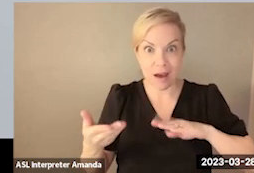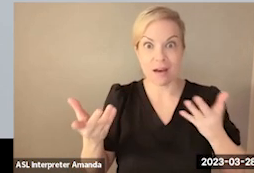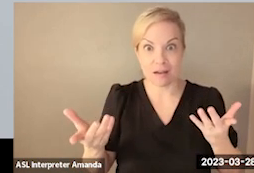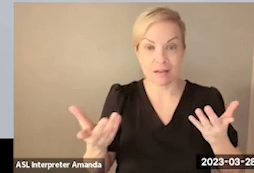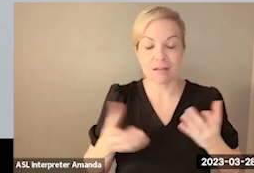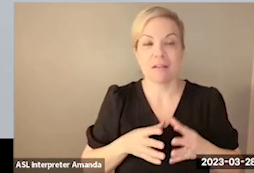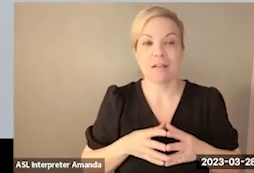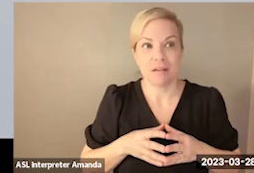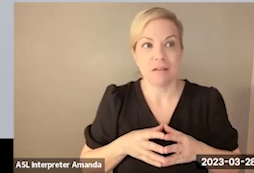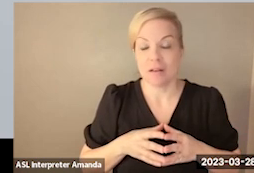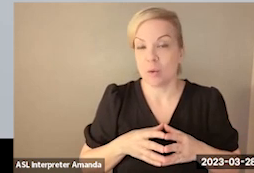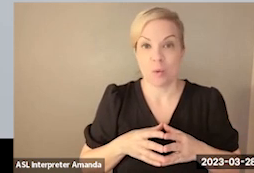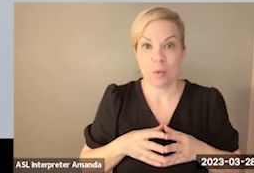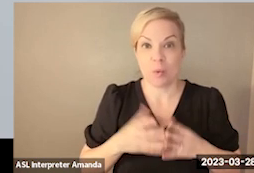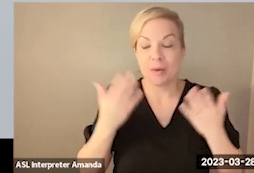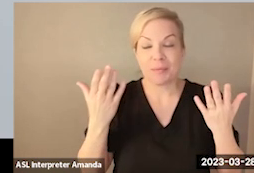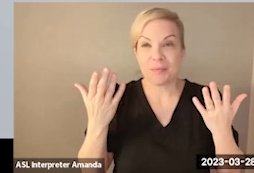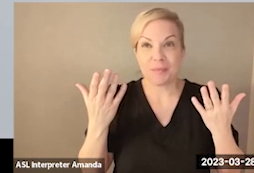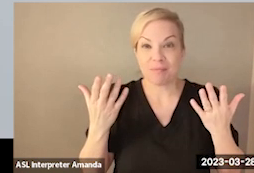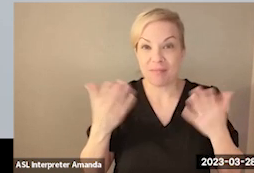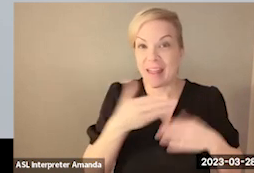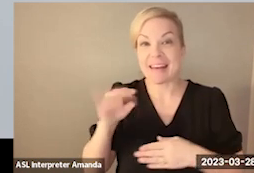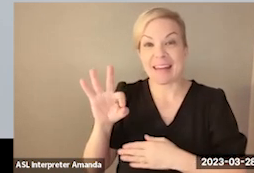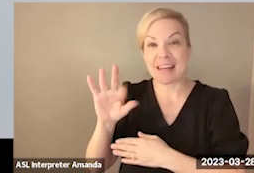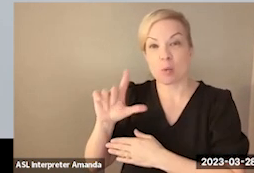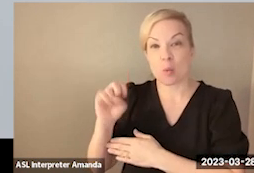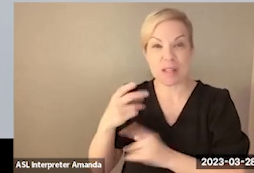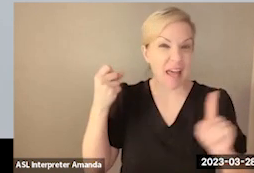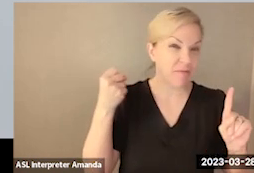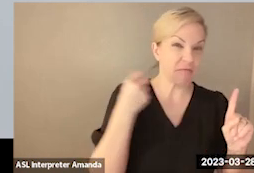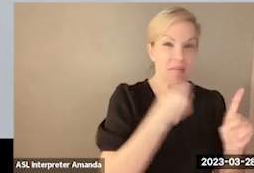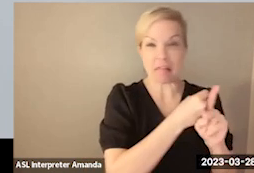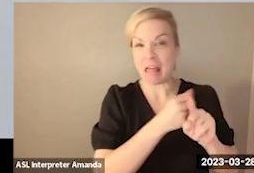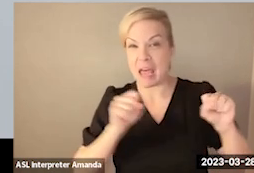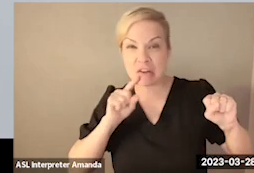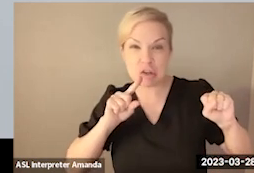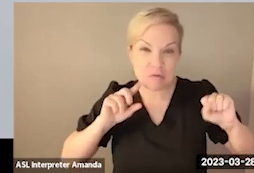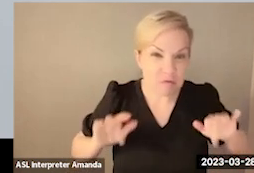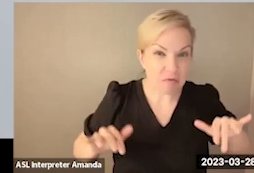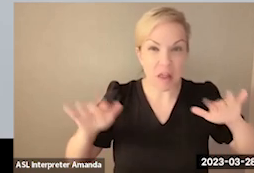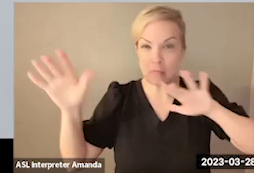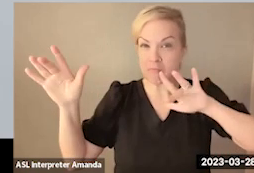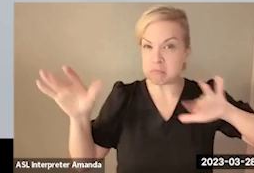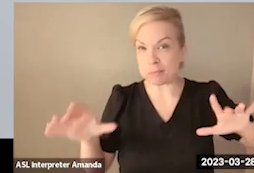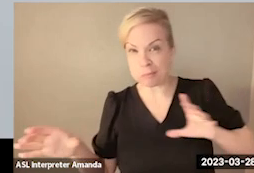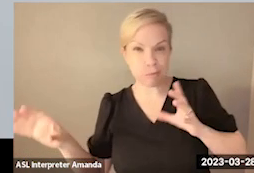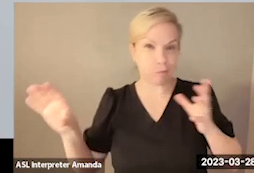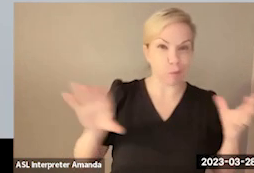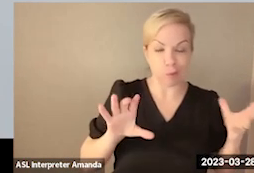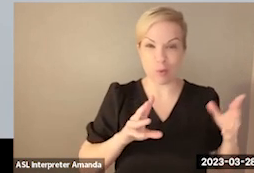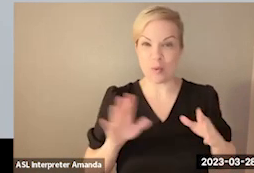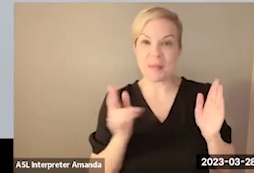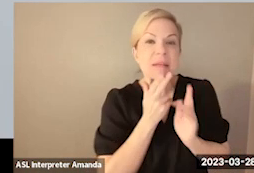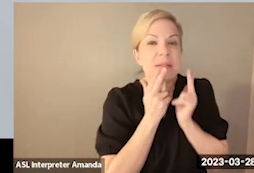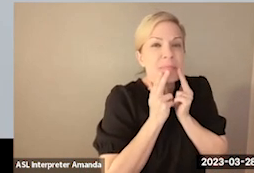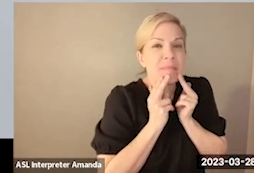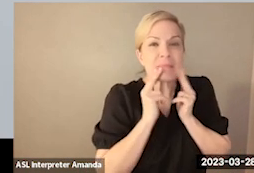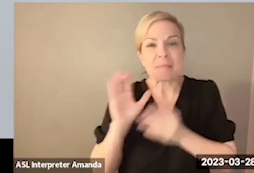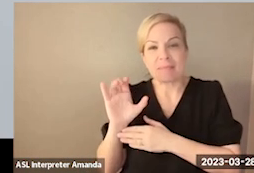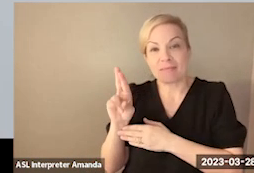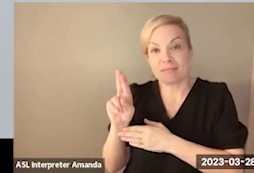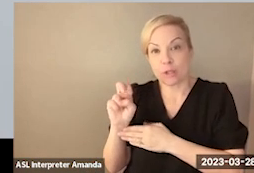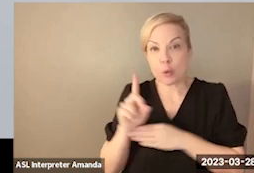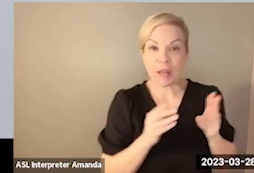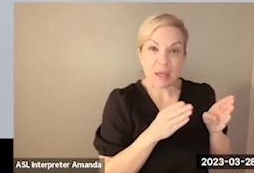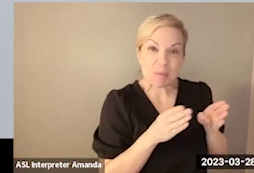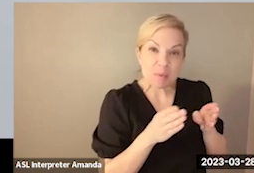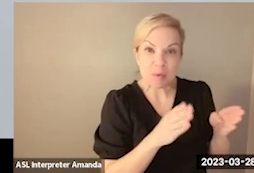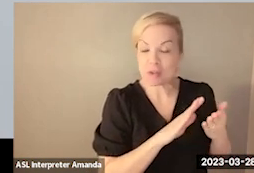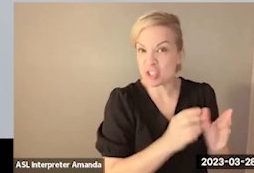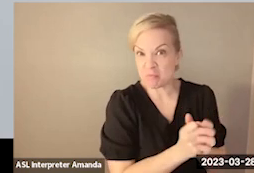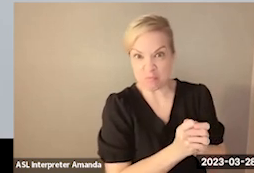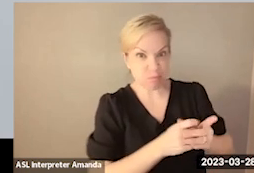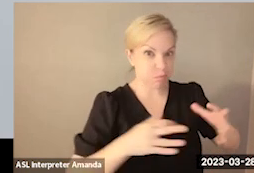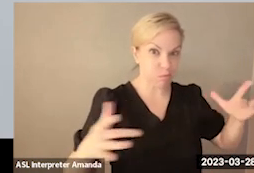Debbie Stine, Science & Technology Policy Academy: it was because it was. It was a flash flood, and so nobody expected it. And it's kind of like when these little creeks that all of a sudden it became a giant river. and so that the the person